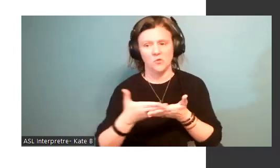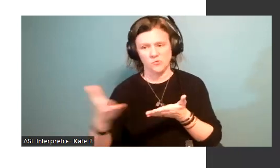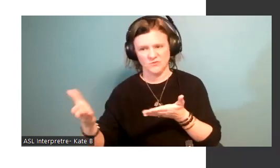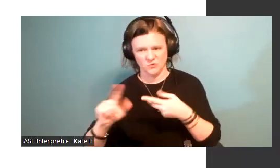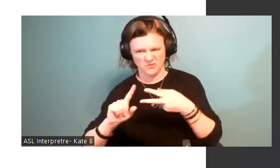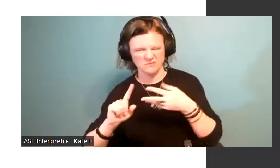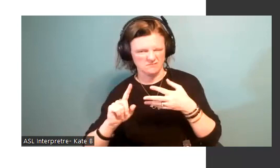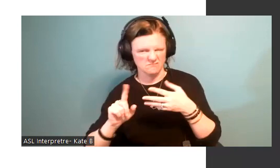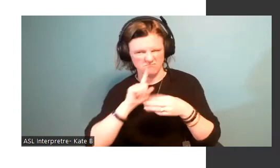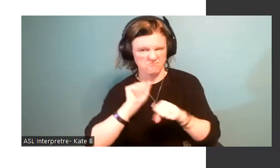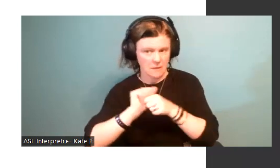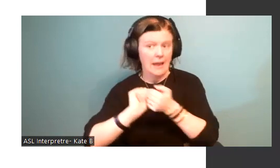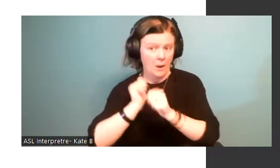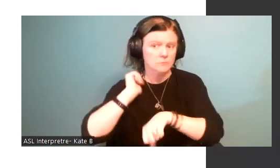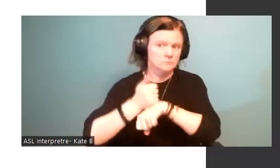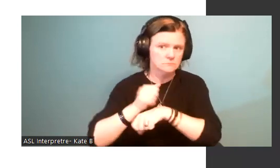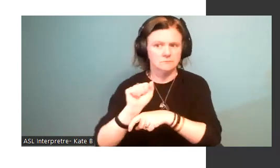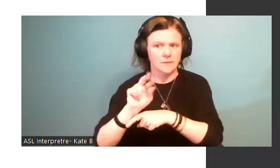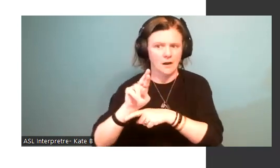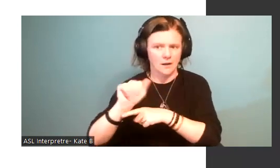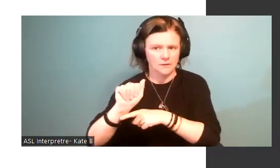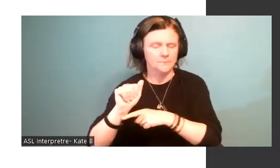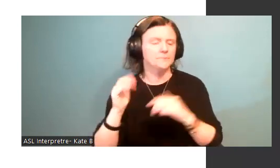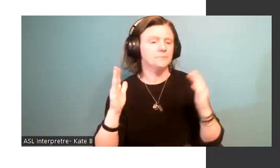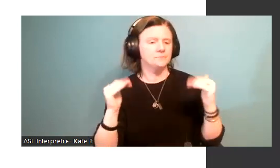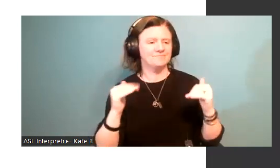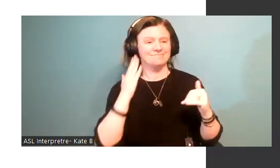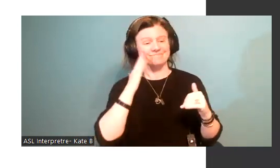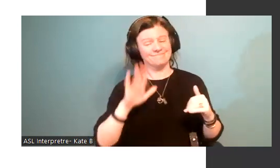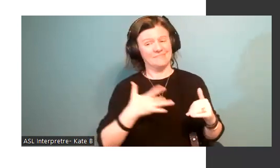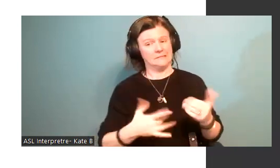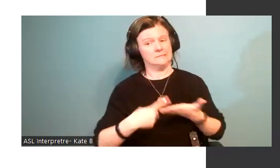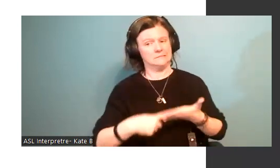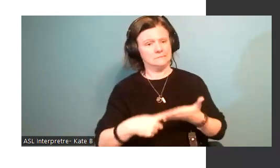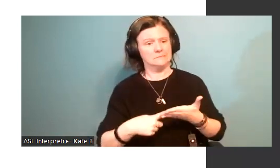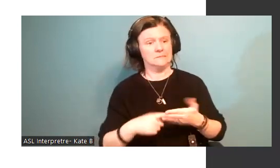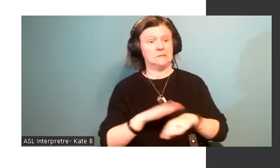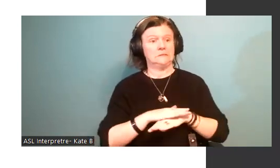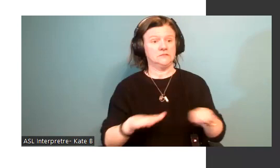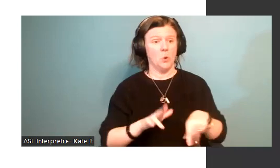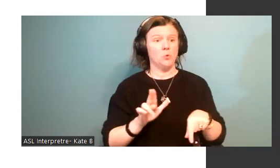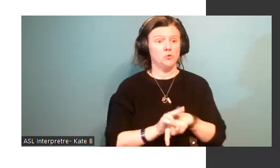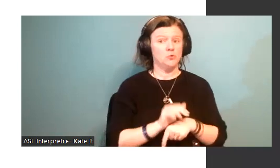available in the slide deck. There is WebAims giving an idea of what ARIA is and other